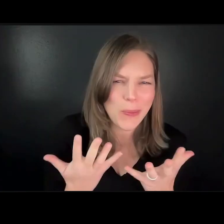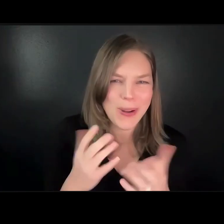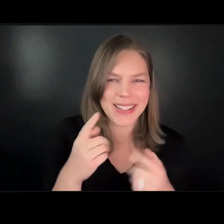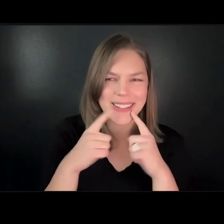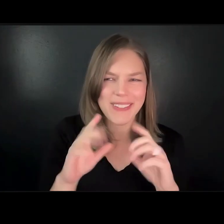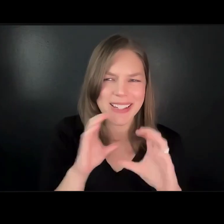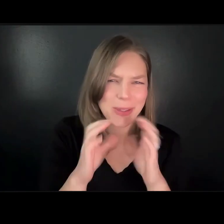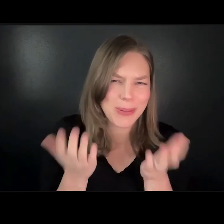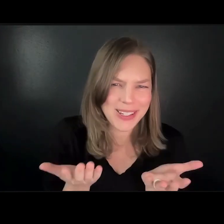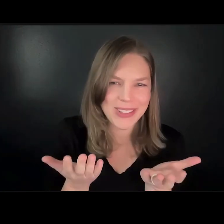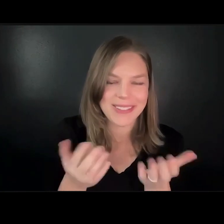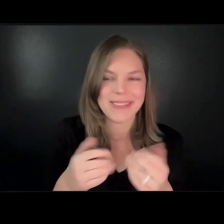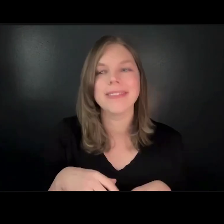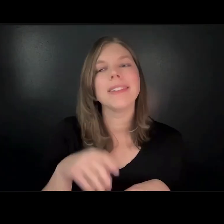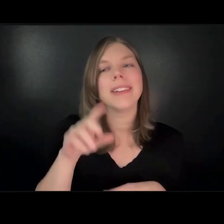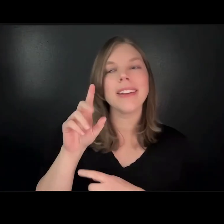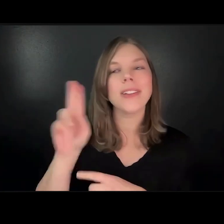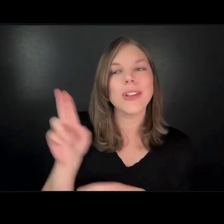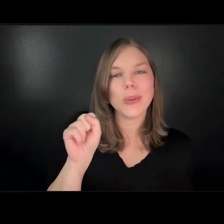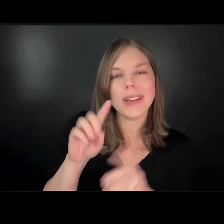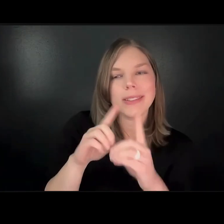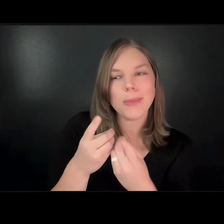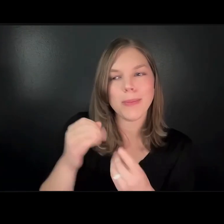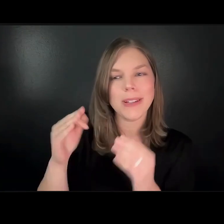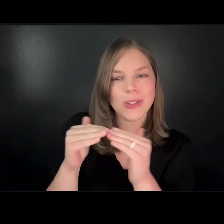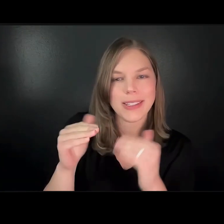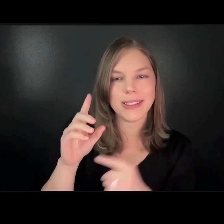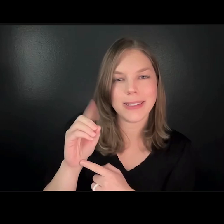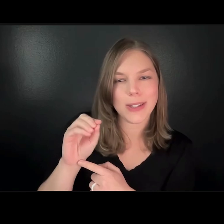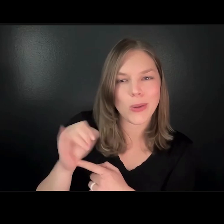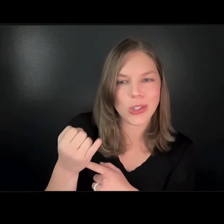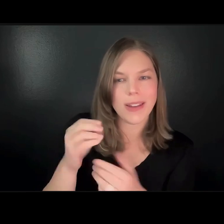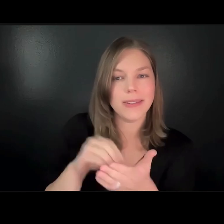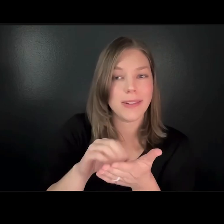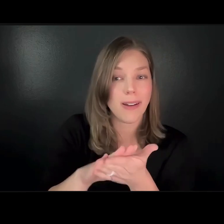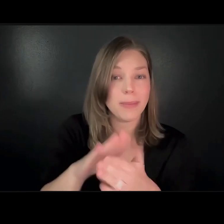So, what does effective communication mean? Well defined by the US Department of Justice